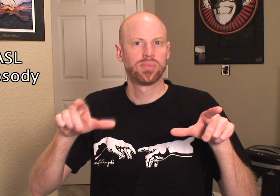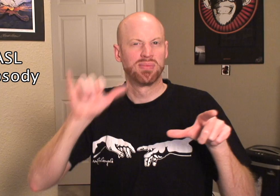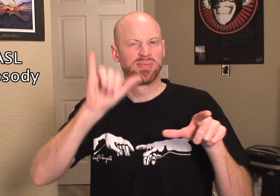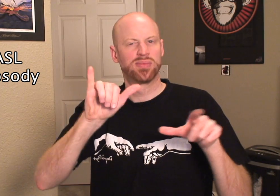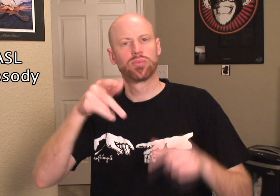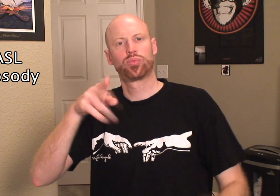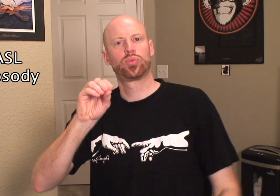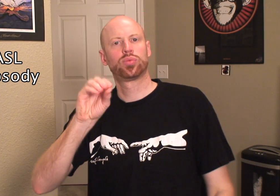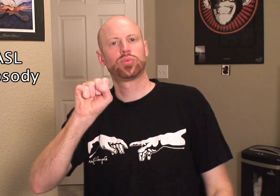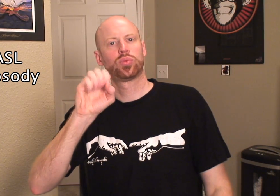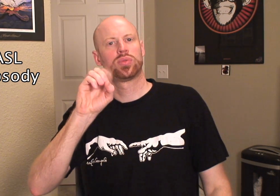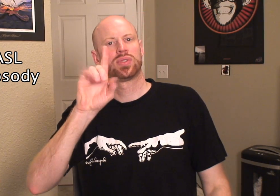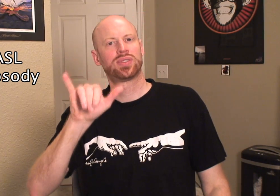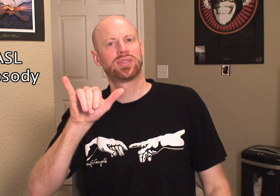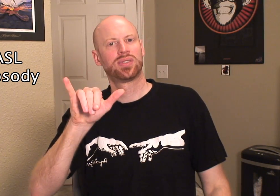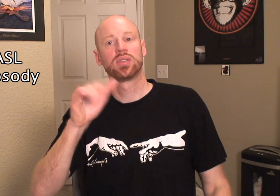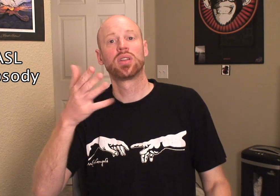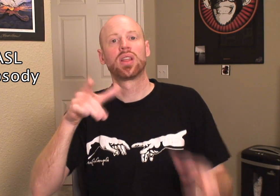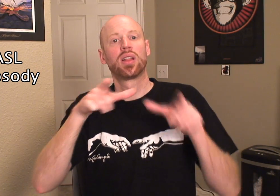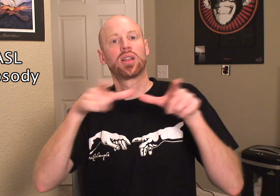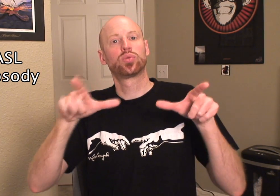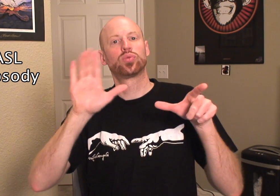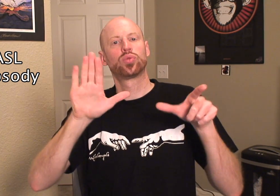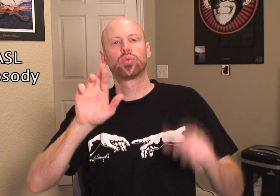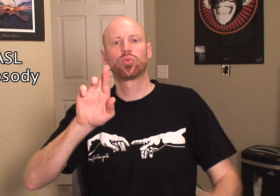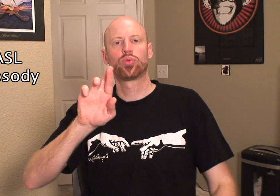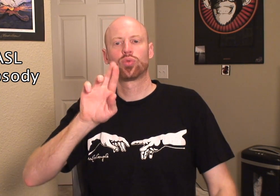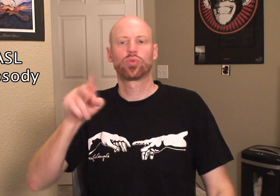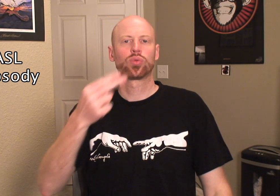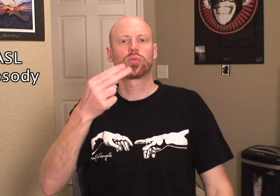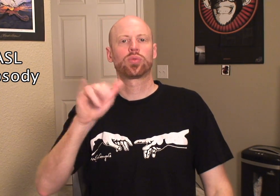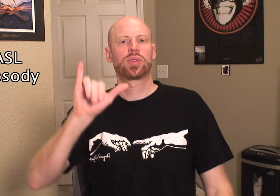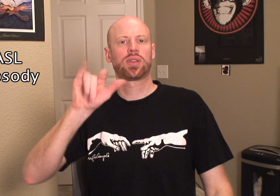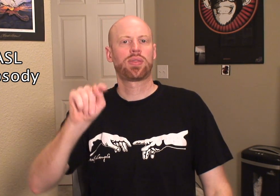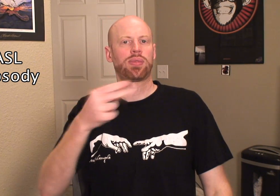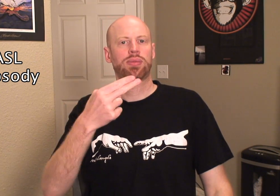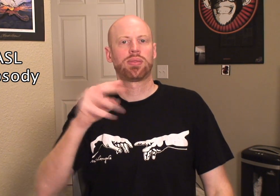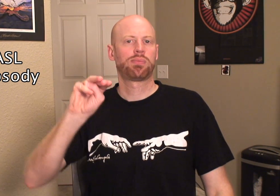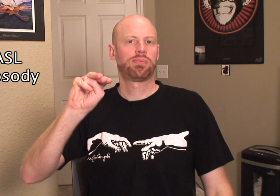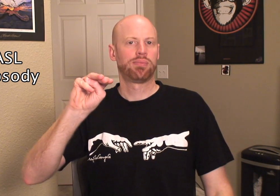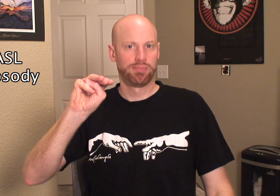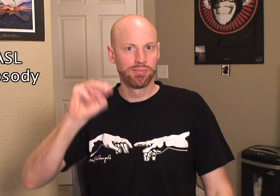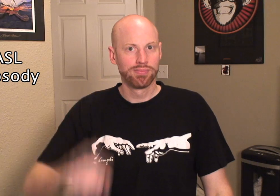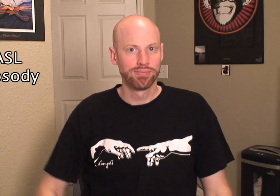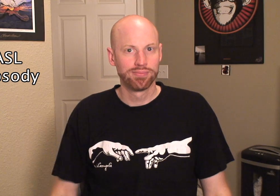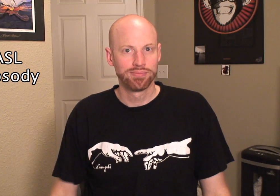prosody is the rhythm of language.